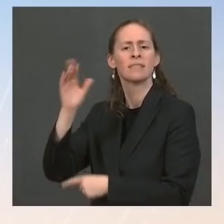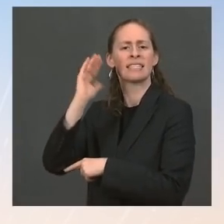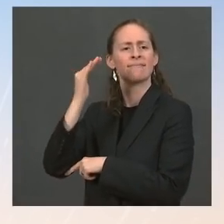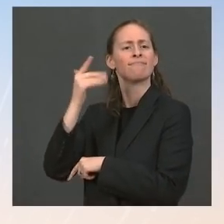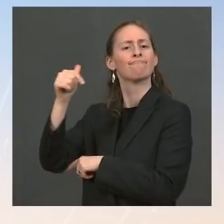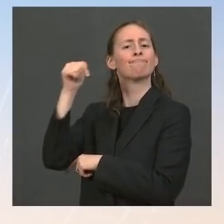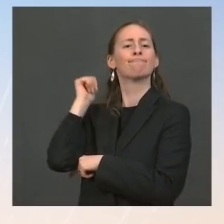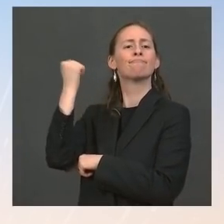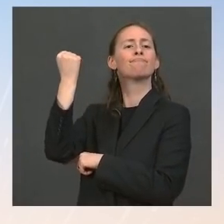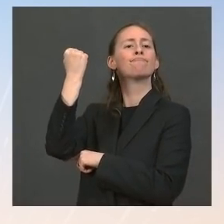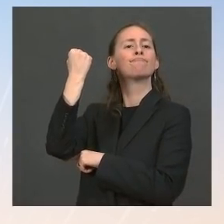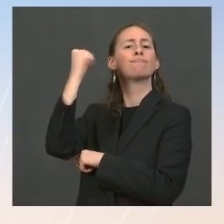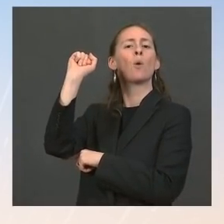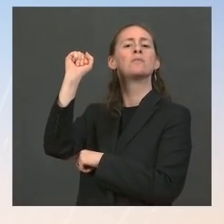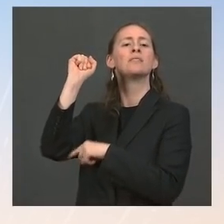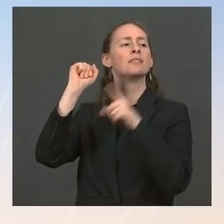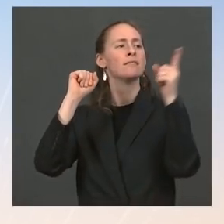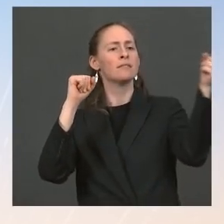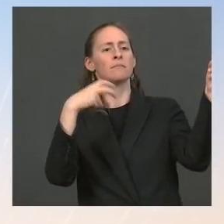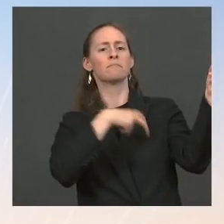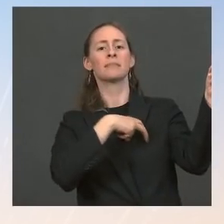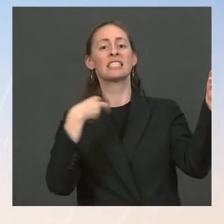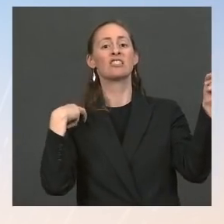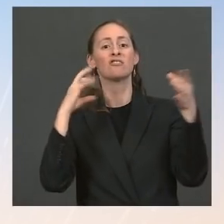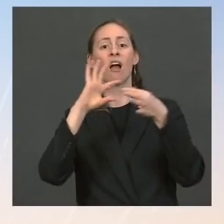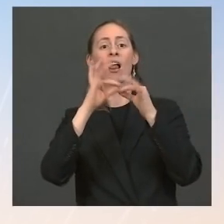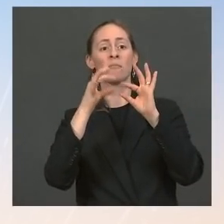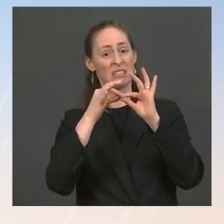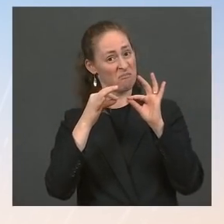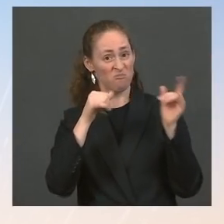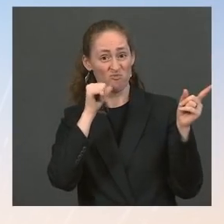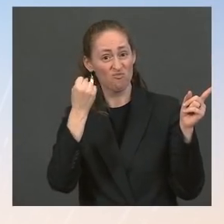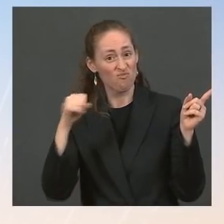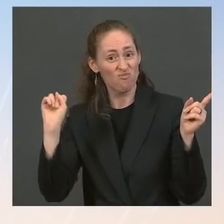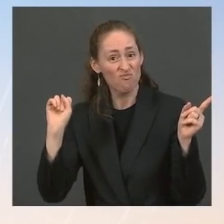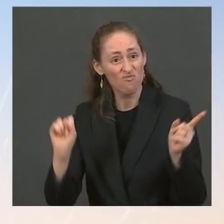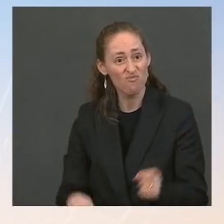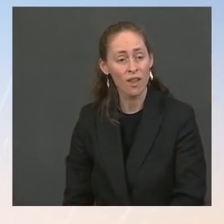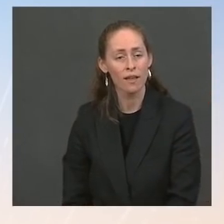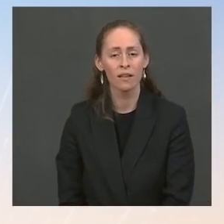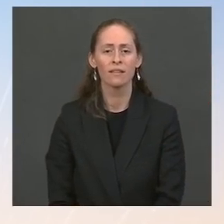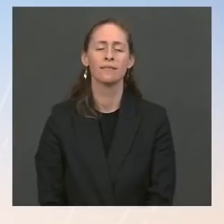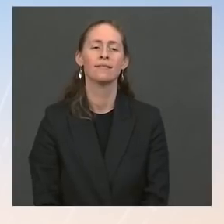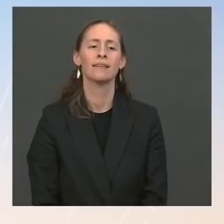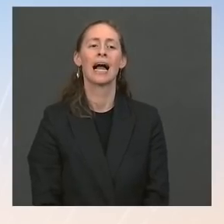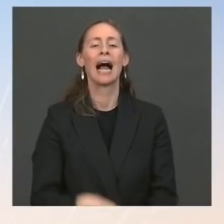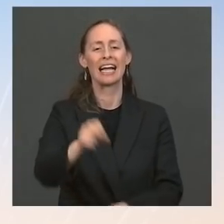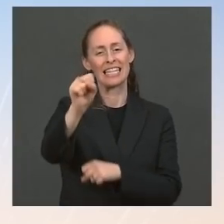because there have been reports out there or questions, I should say, about whether or not President Xi